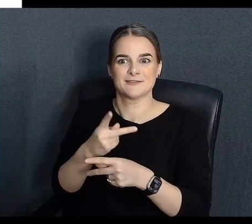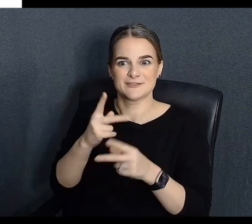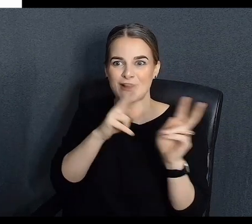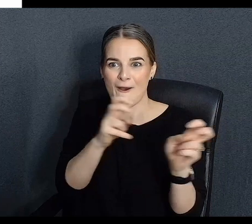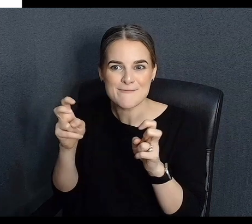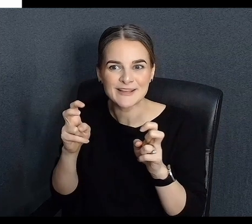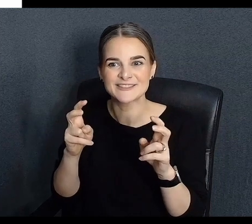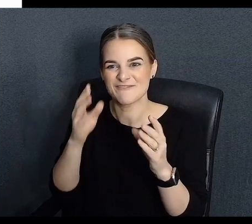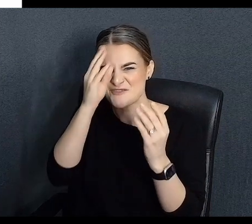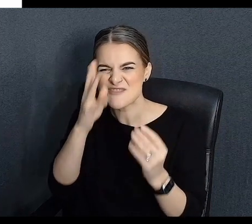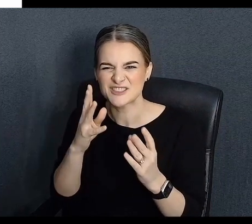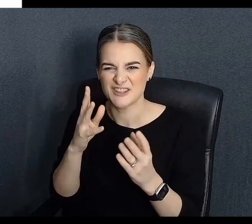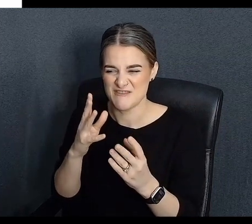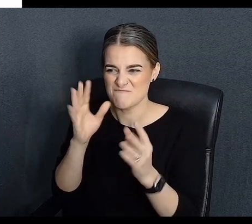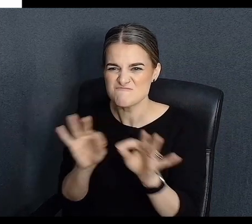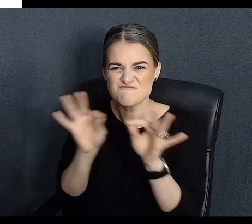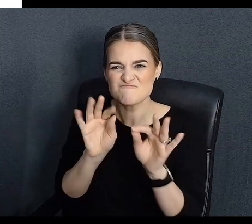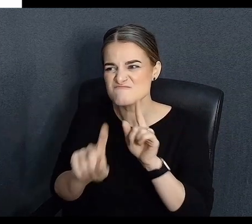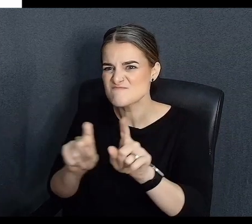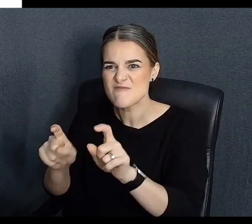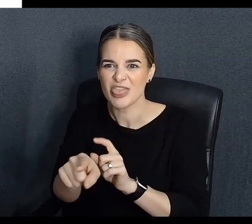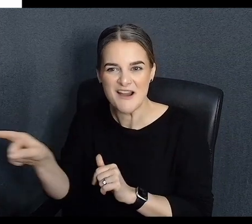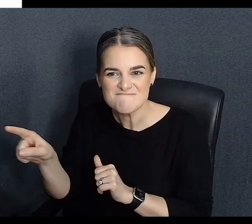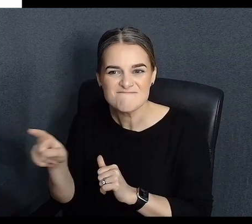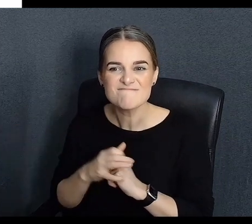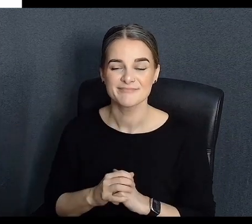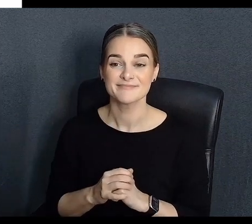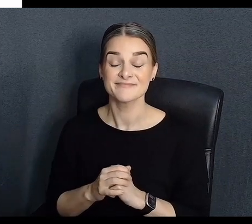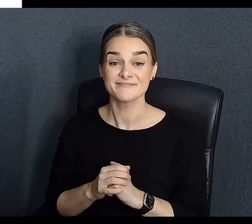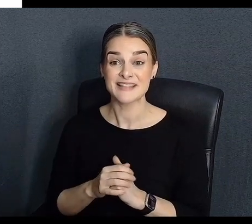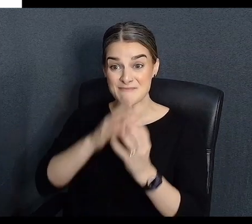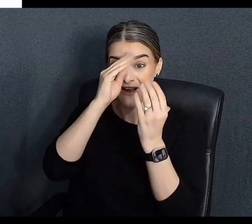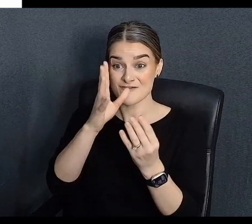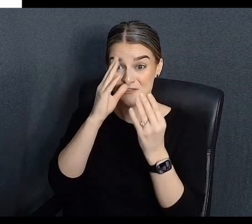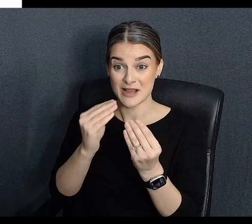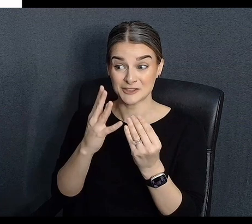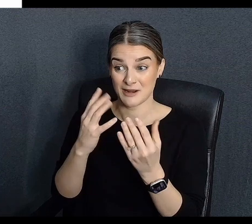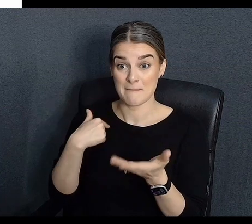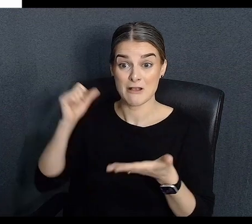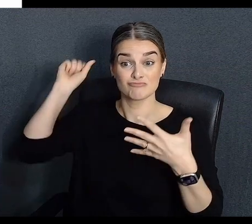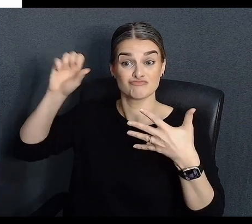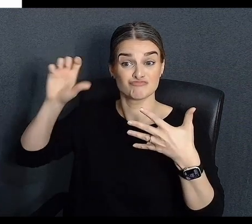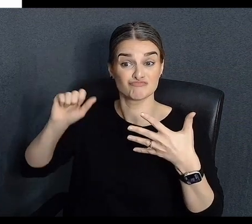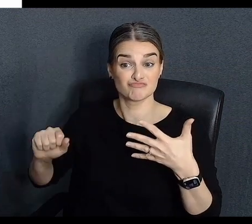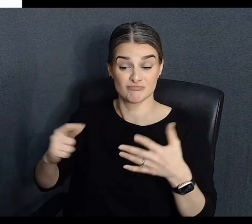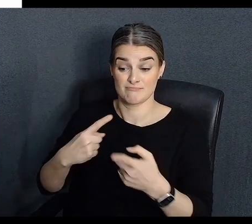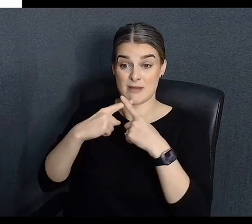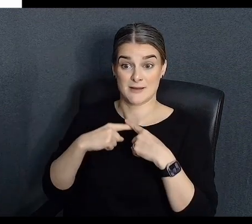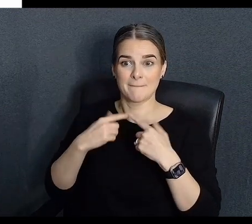So a lot of the information I'm going to be giving today is based on my experience as a professional in this field,